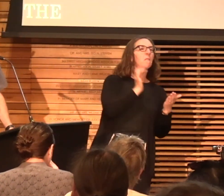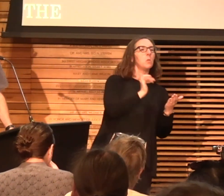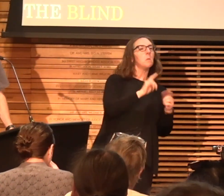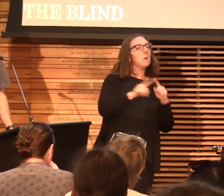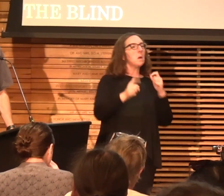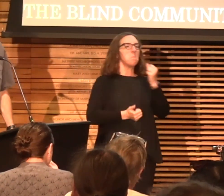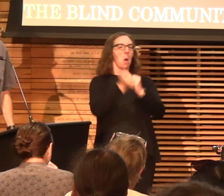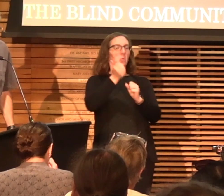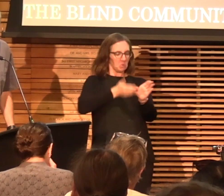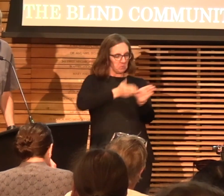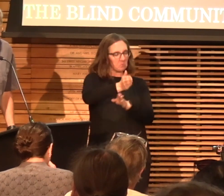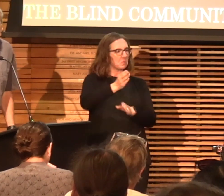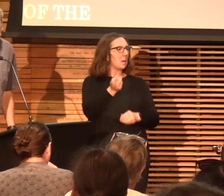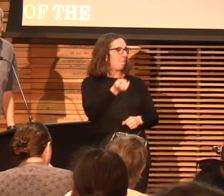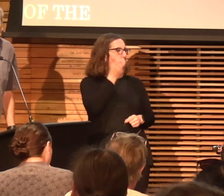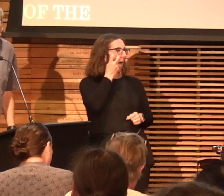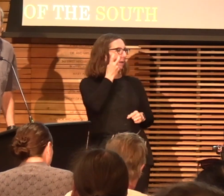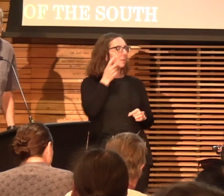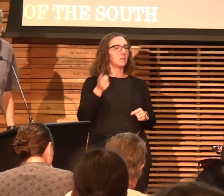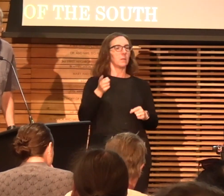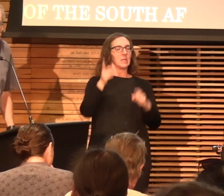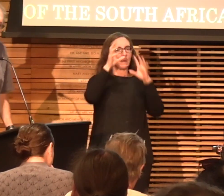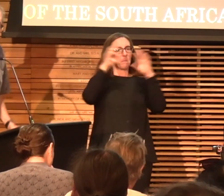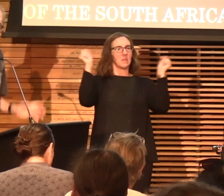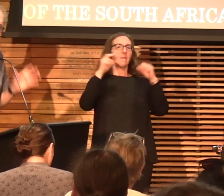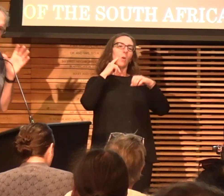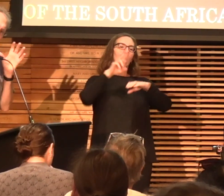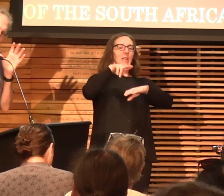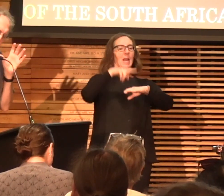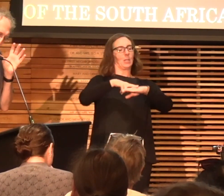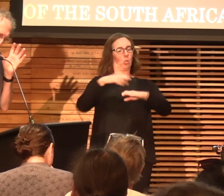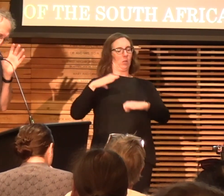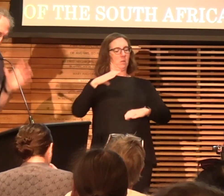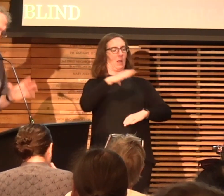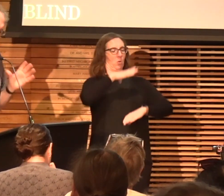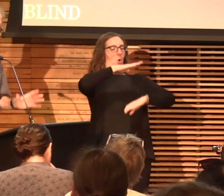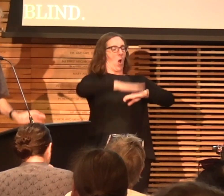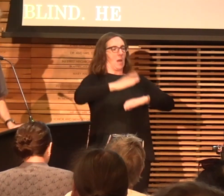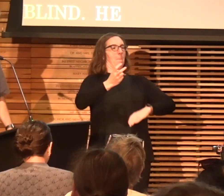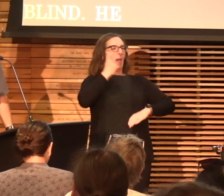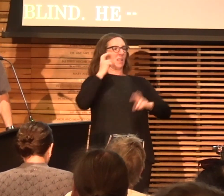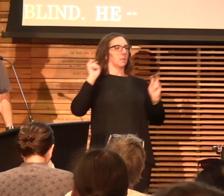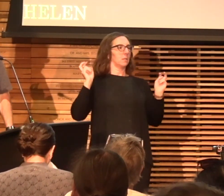of the South African National Council for the Blind. Helen's met him already.